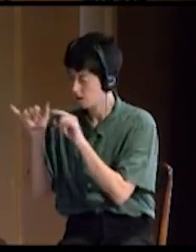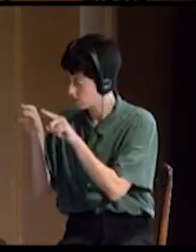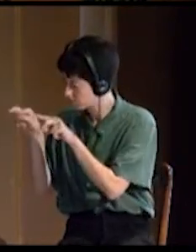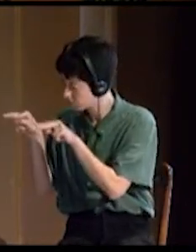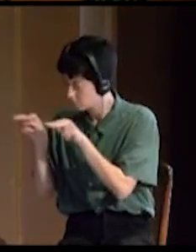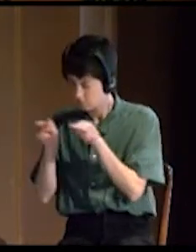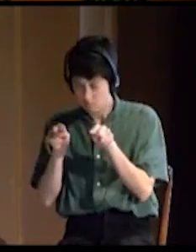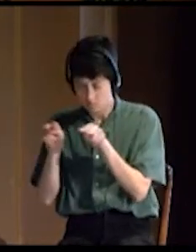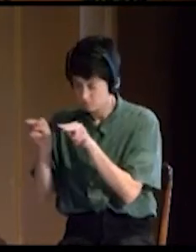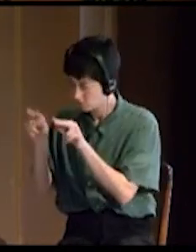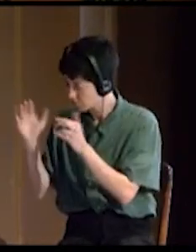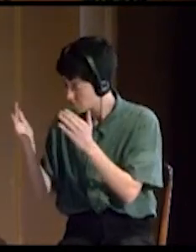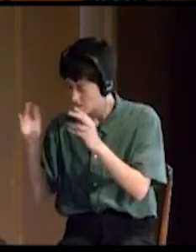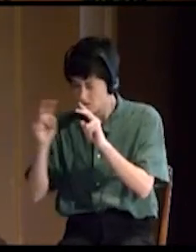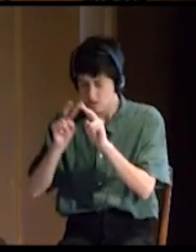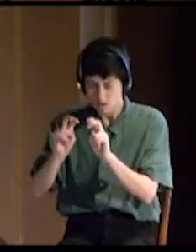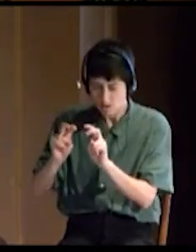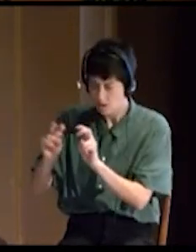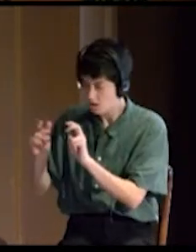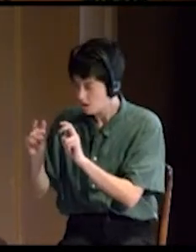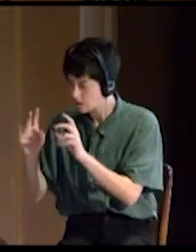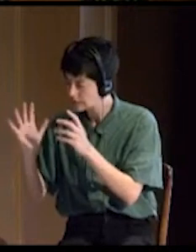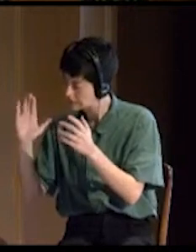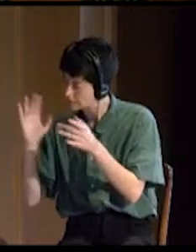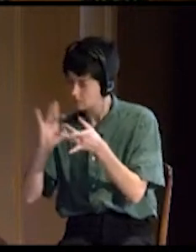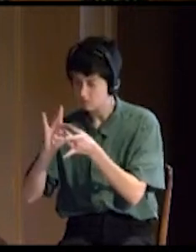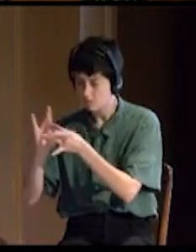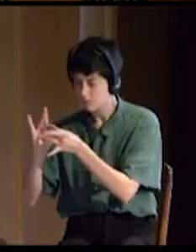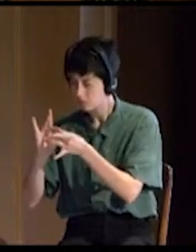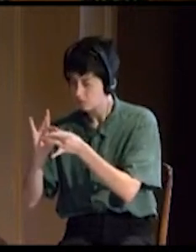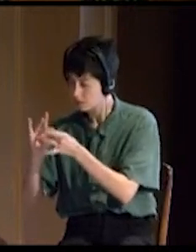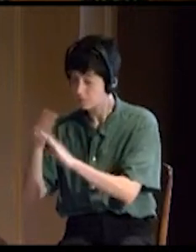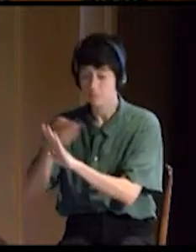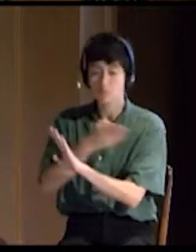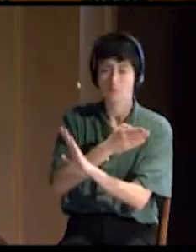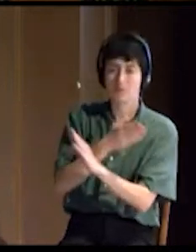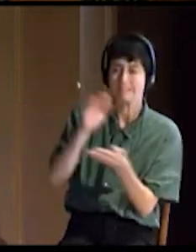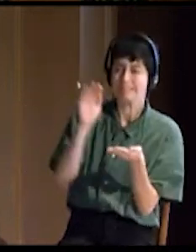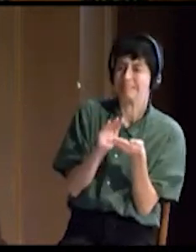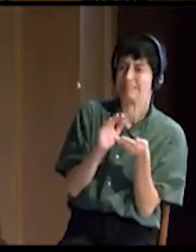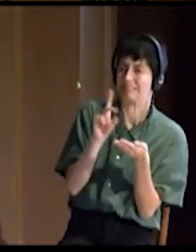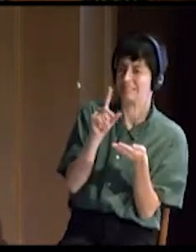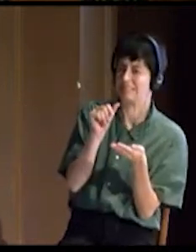And what is fascinating to me is that when I first sequenced these genomes, I had no idea